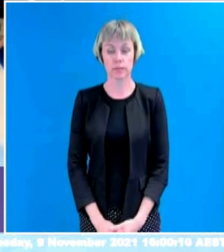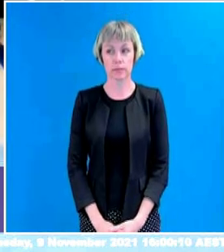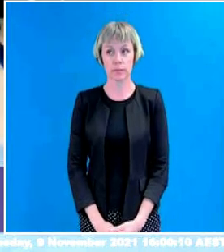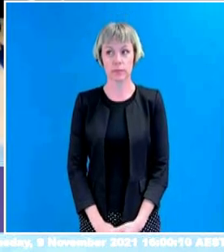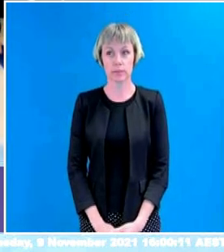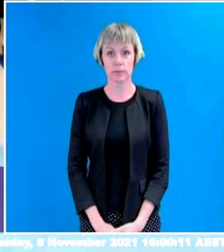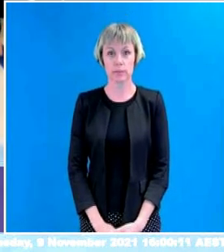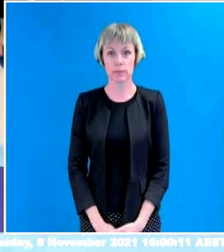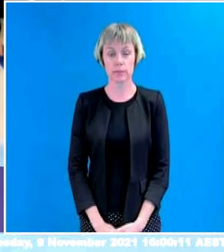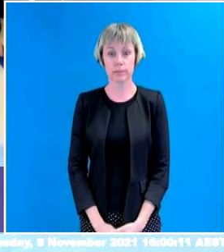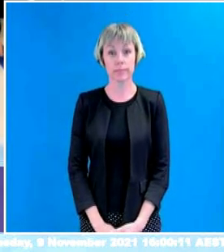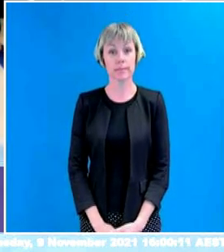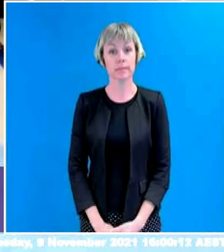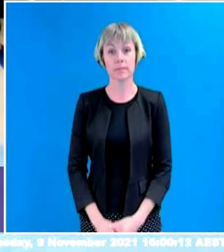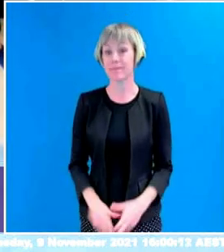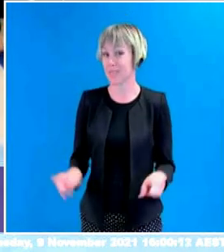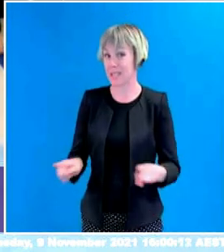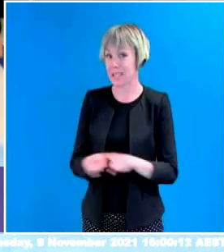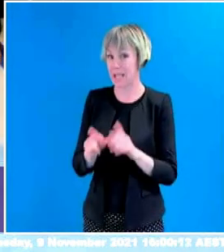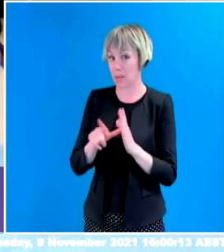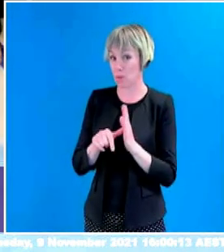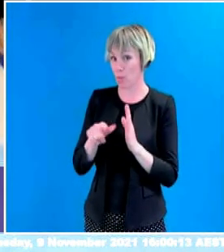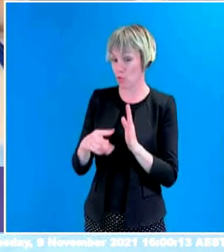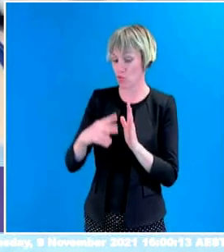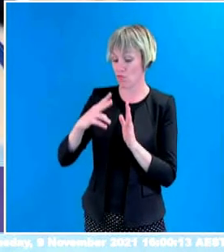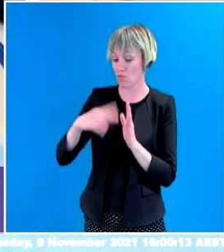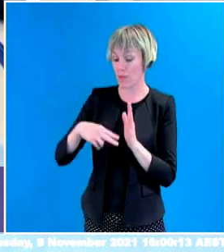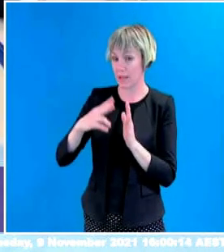While you are reading that, I will pose this question to you as well: is there a